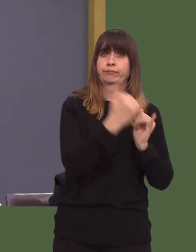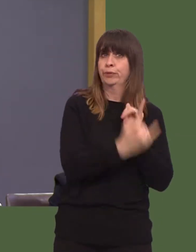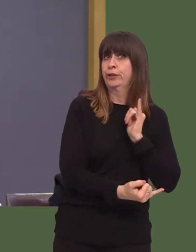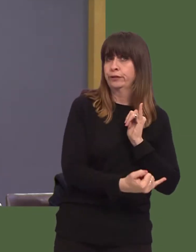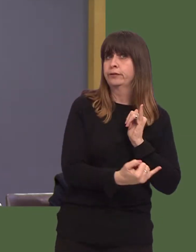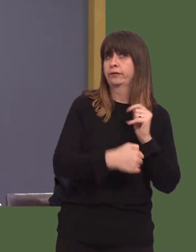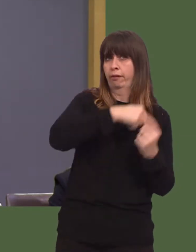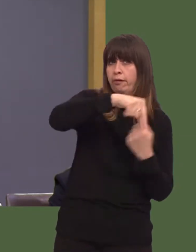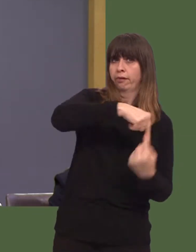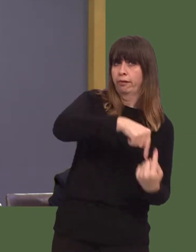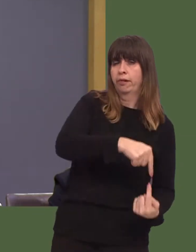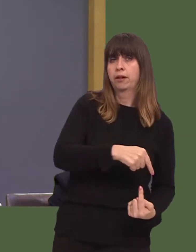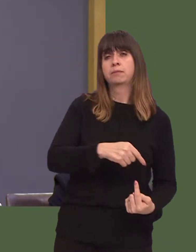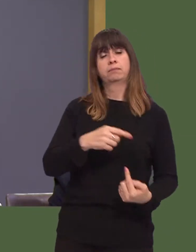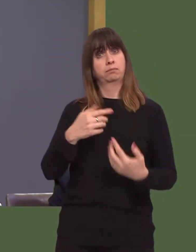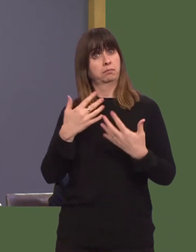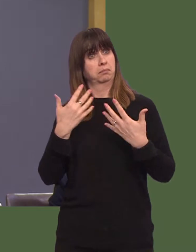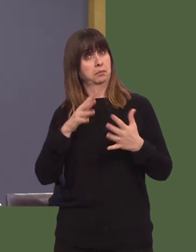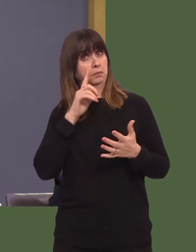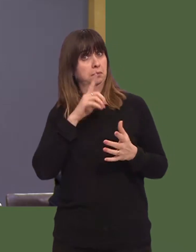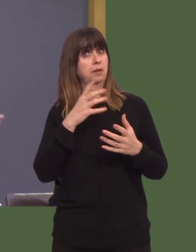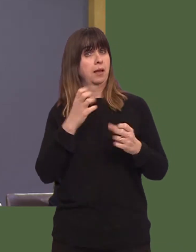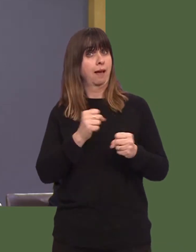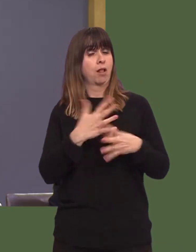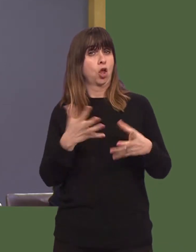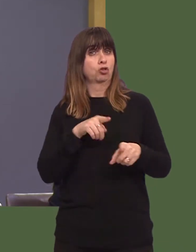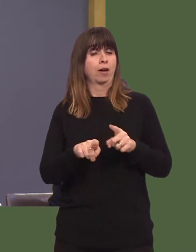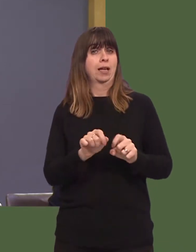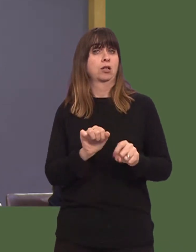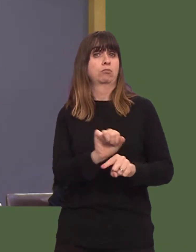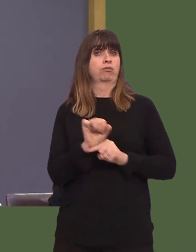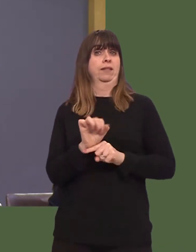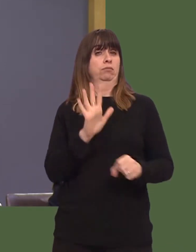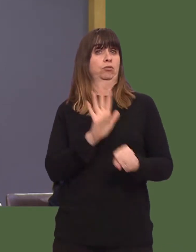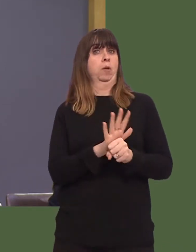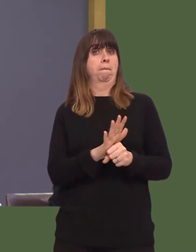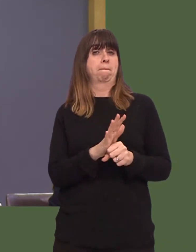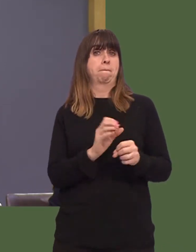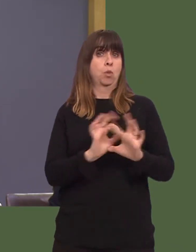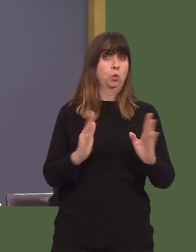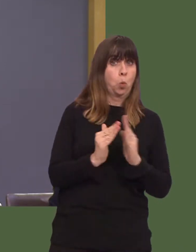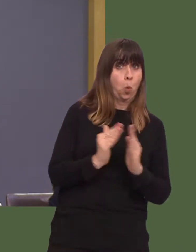great progress, in particular around prevention, and I welcome the preservation of Supporting People, as he mentioned in his response.